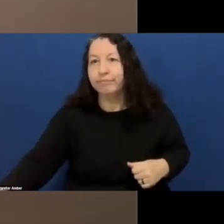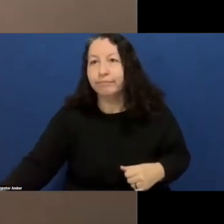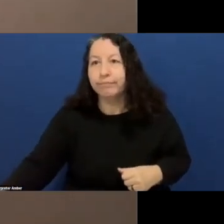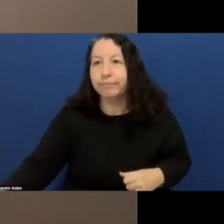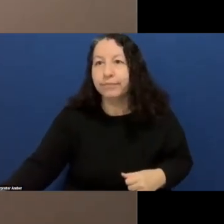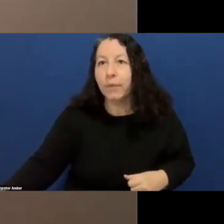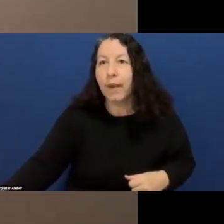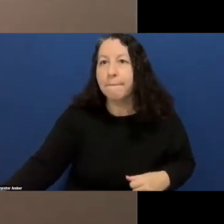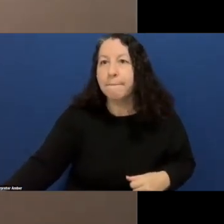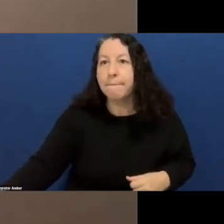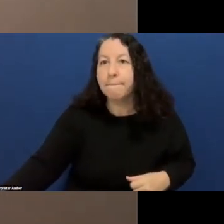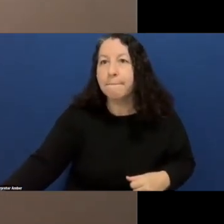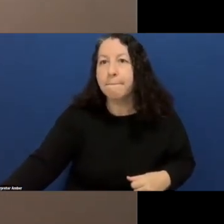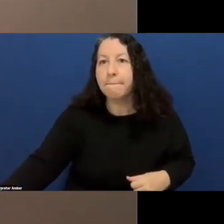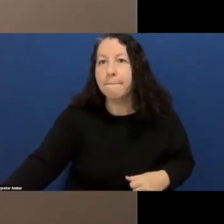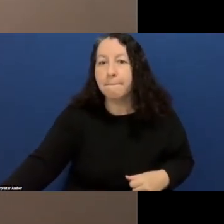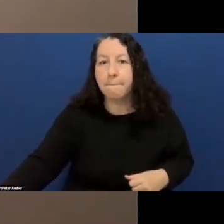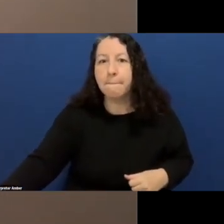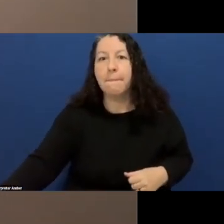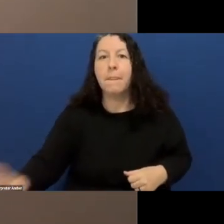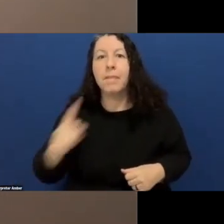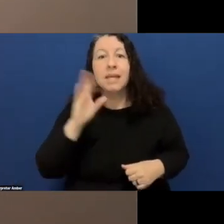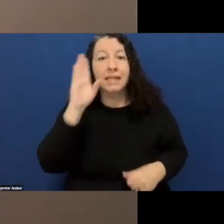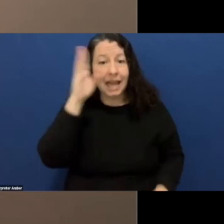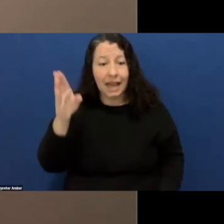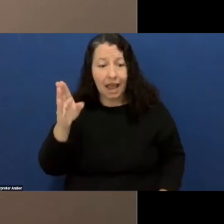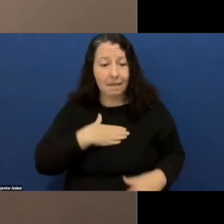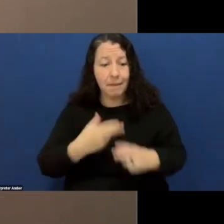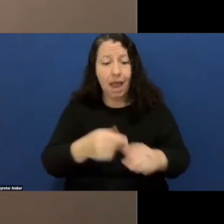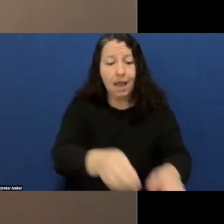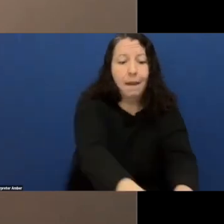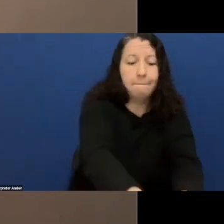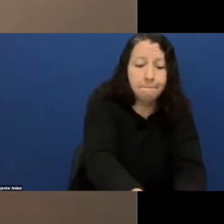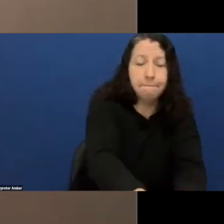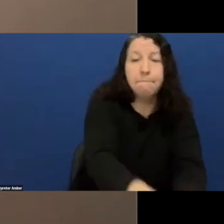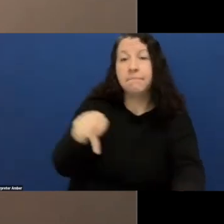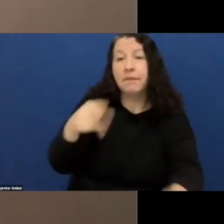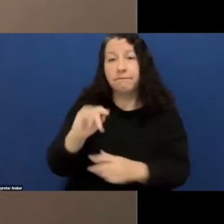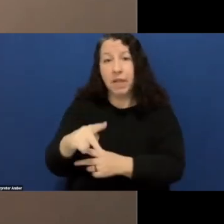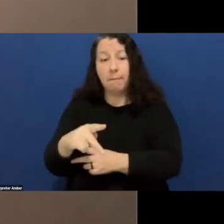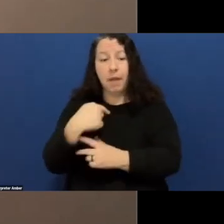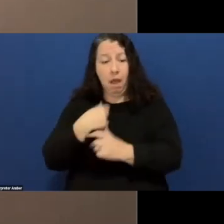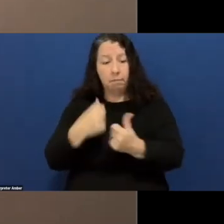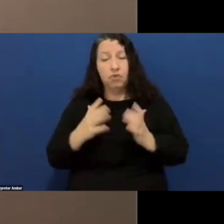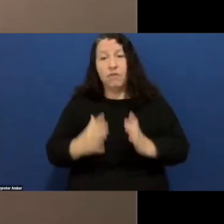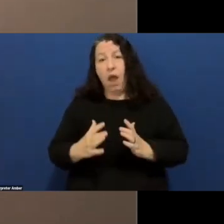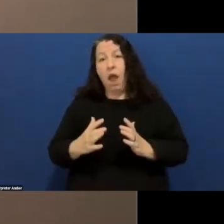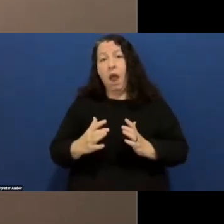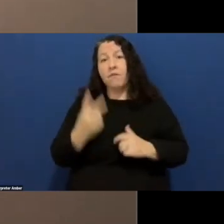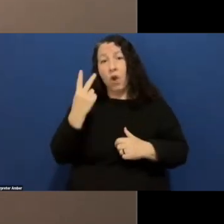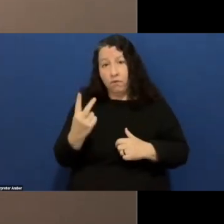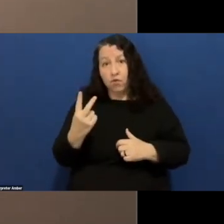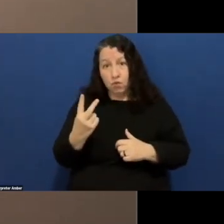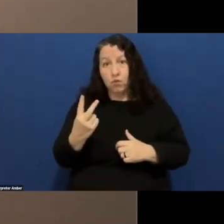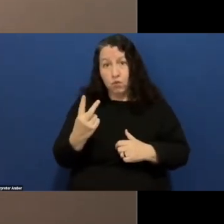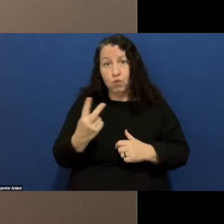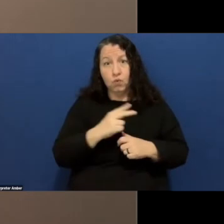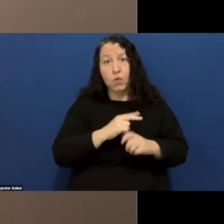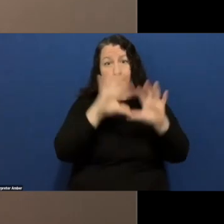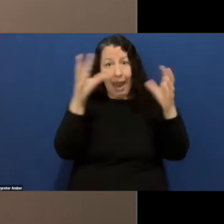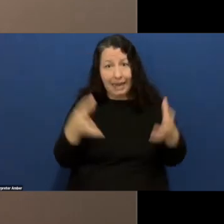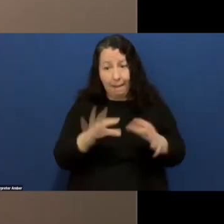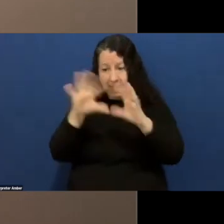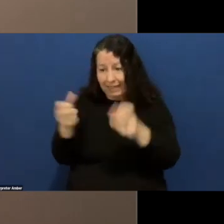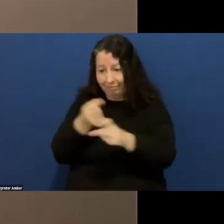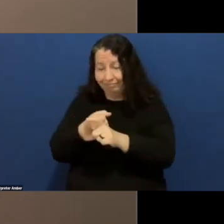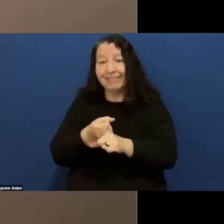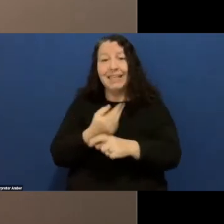also a gray sweater. Hi my name is Philip and I am a survivor of